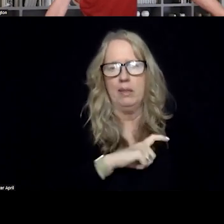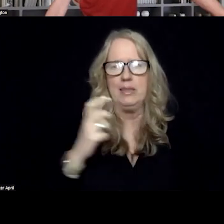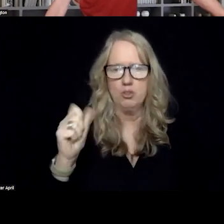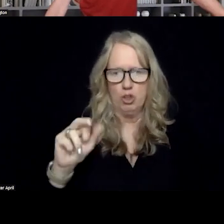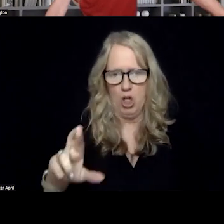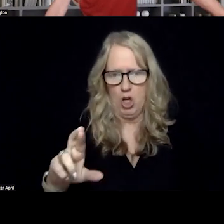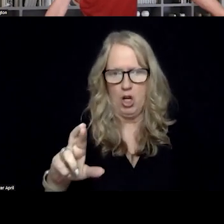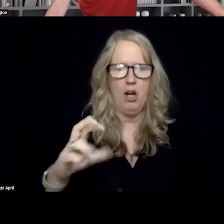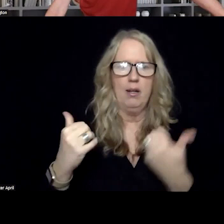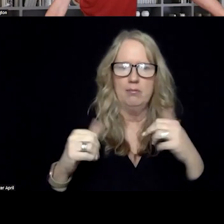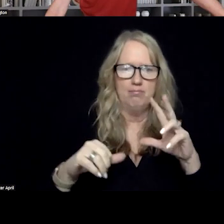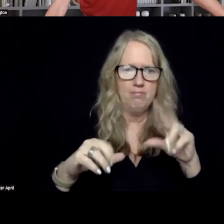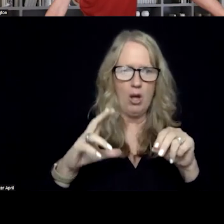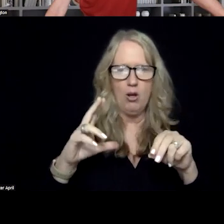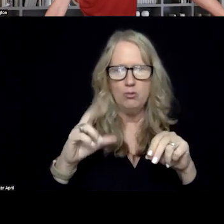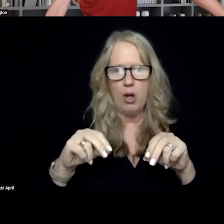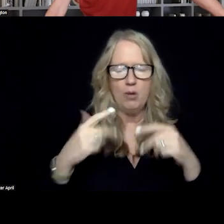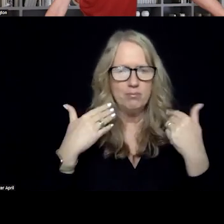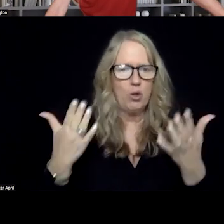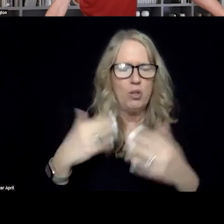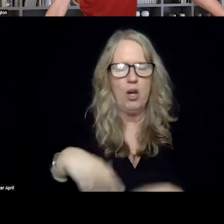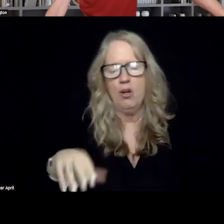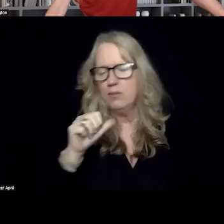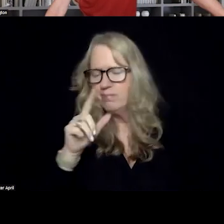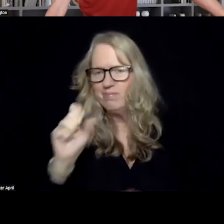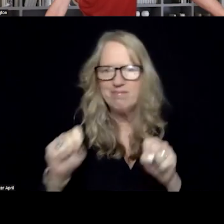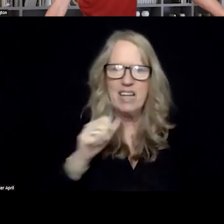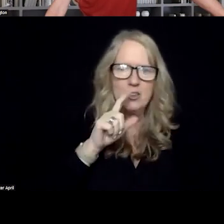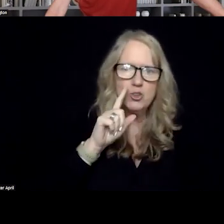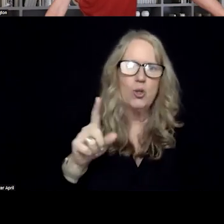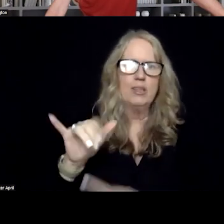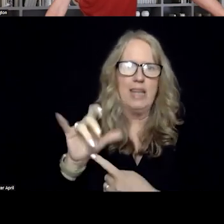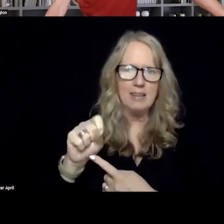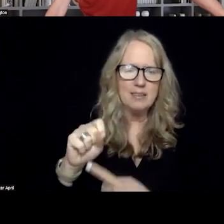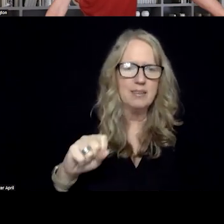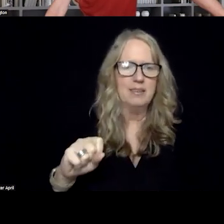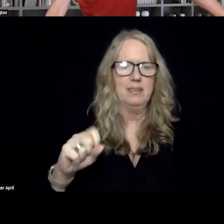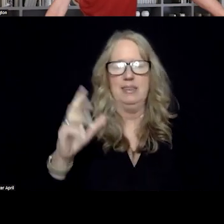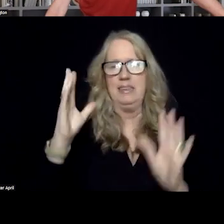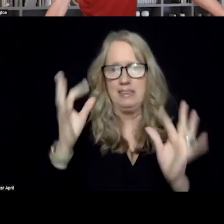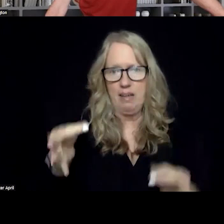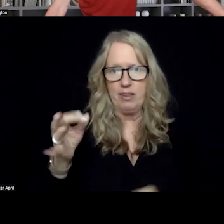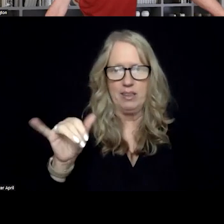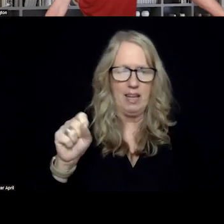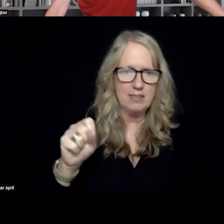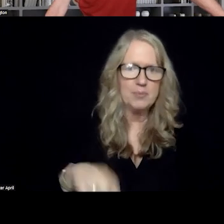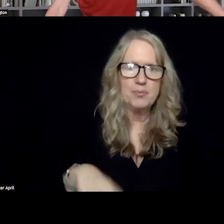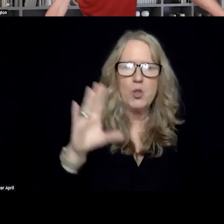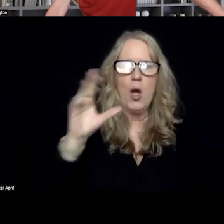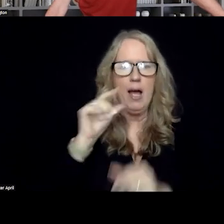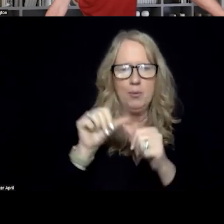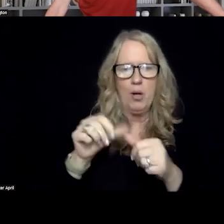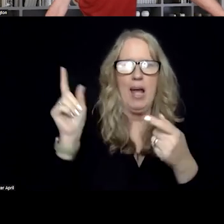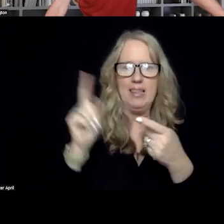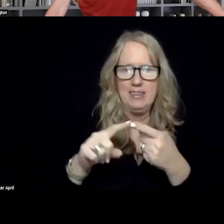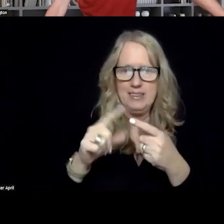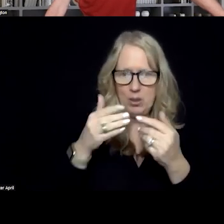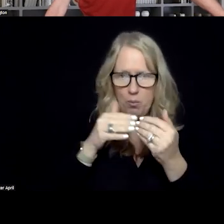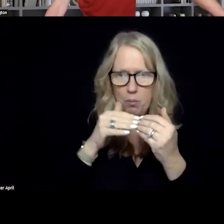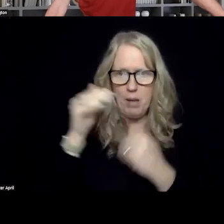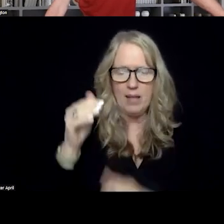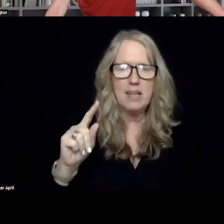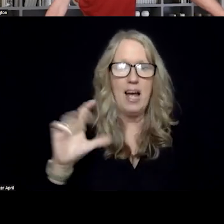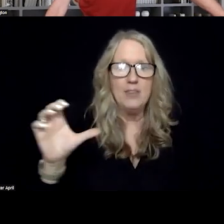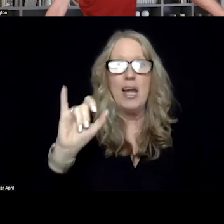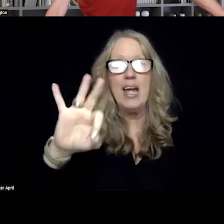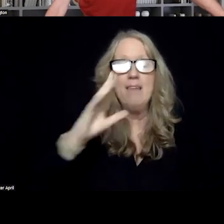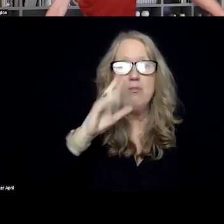DEFINITELY NO, NO, NOT SURE, YES, DEFINITELY YES. IF YOU ARE WATCHING THIS ON YOUTUBE,